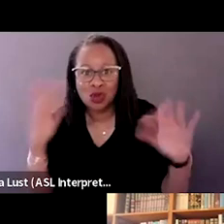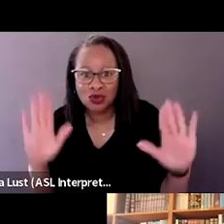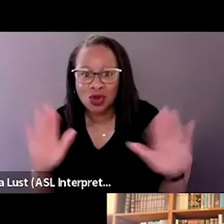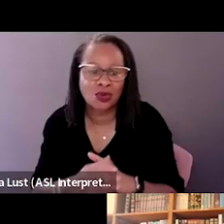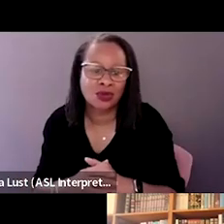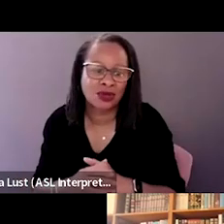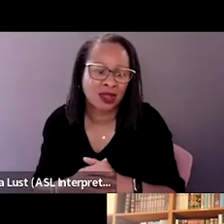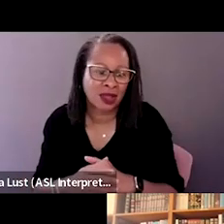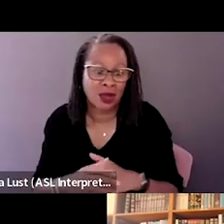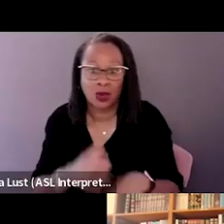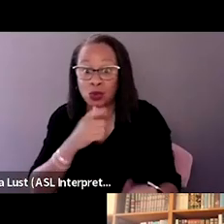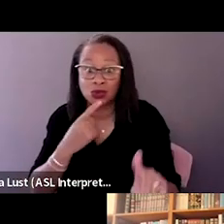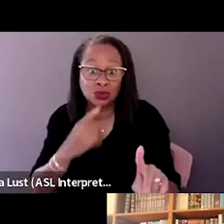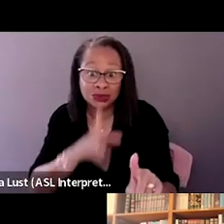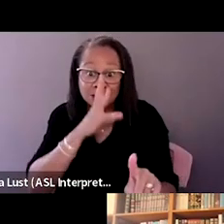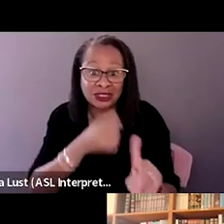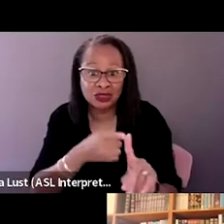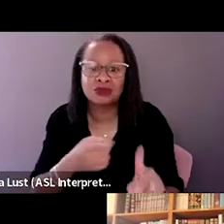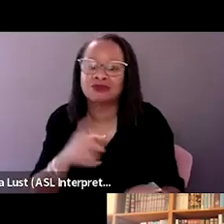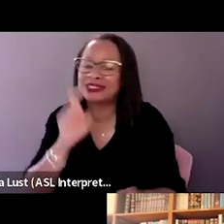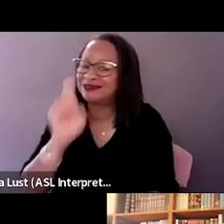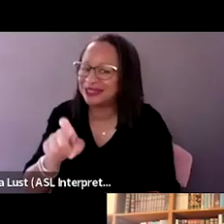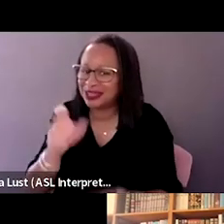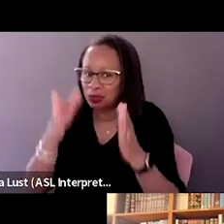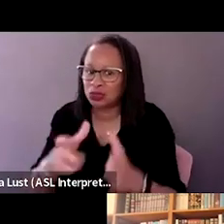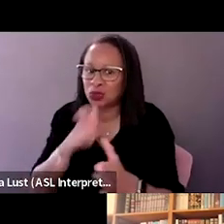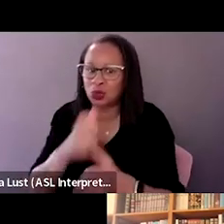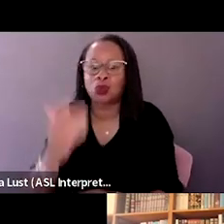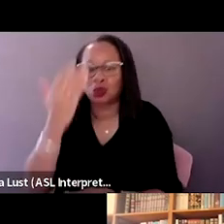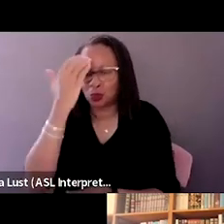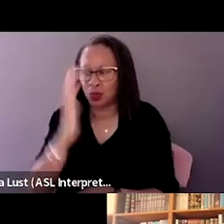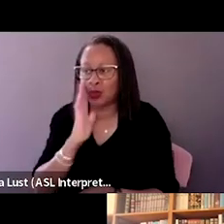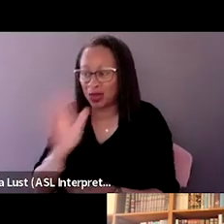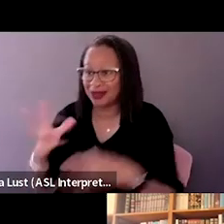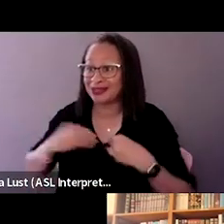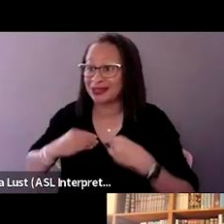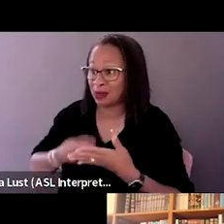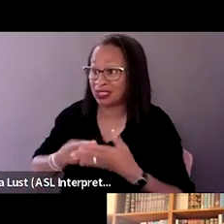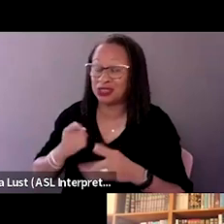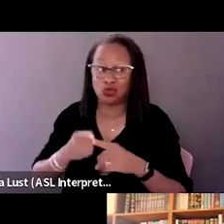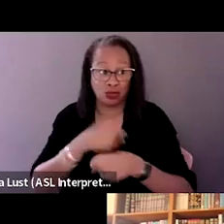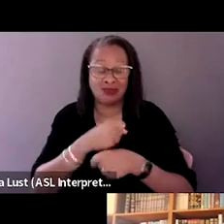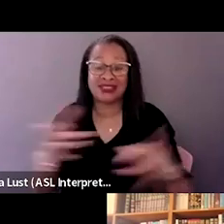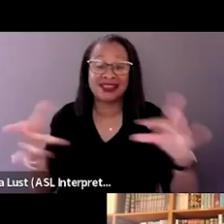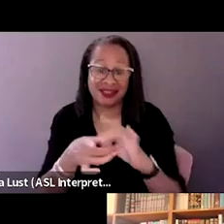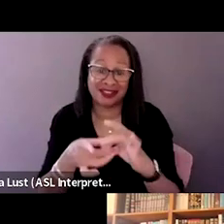to who to speak, you need someone who is going to take money and to make the work for you.